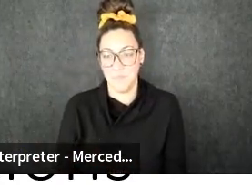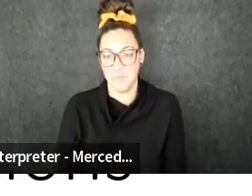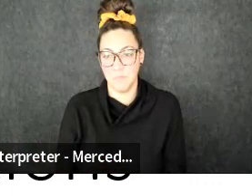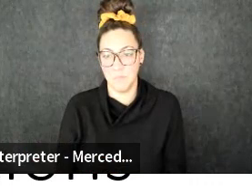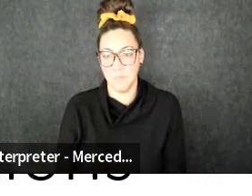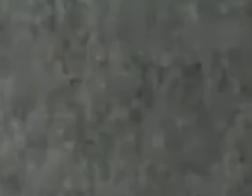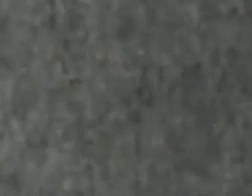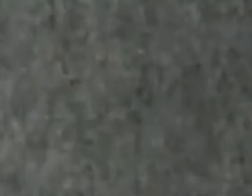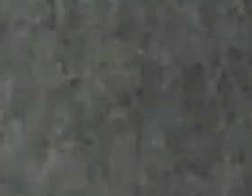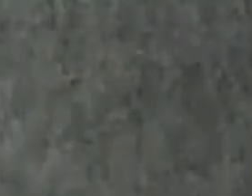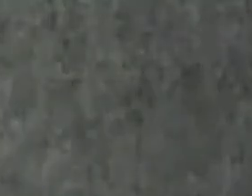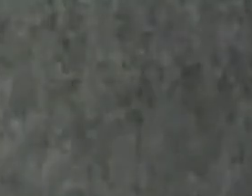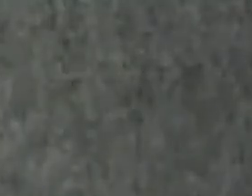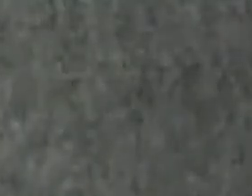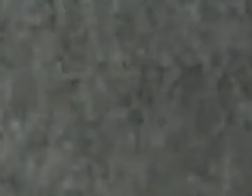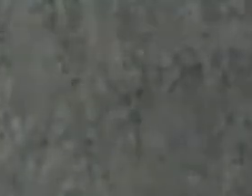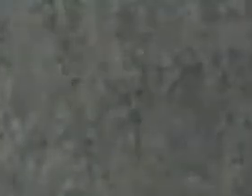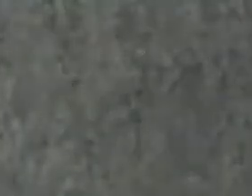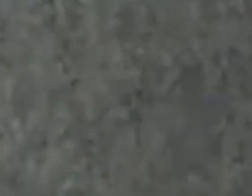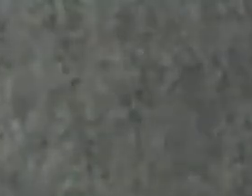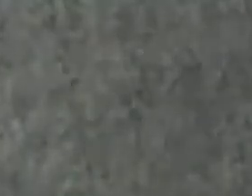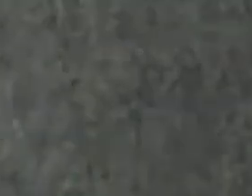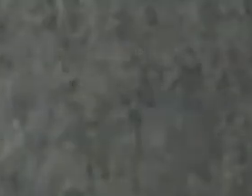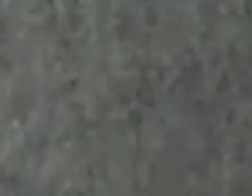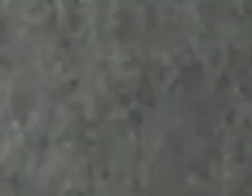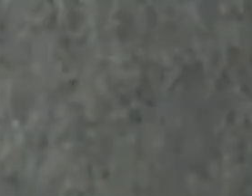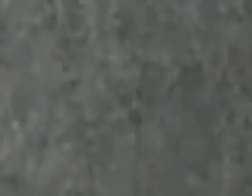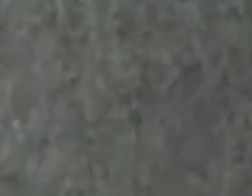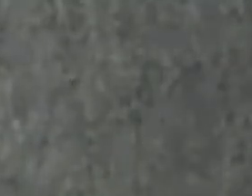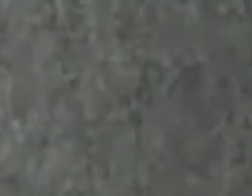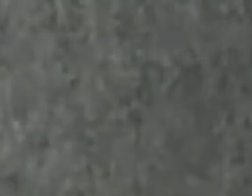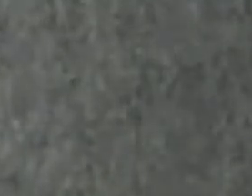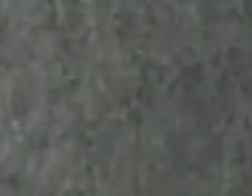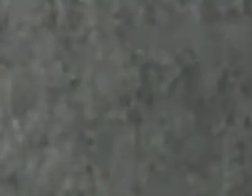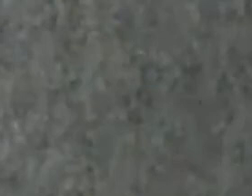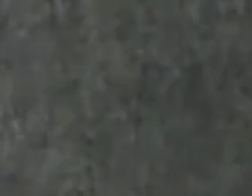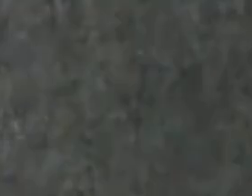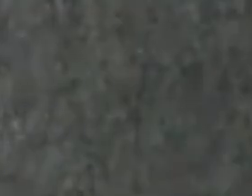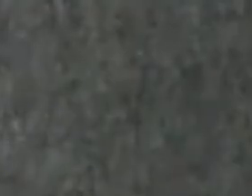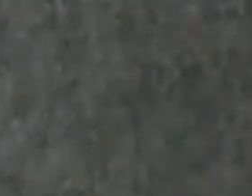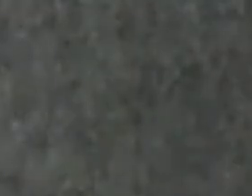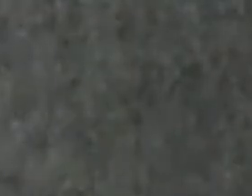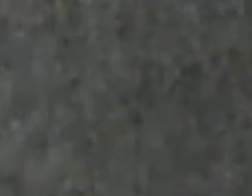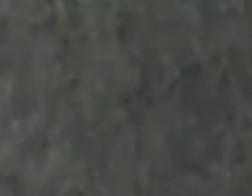do we know when they will be posting up the PowerPoint? Because I will like to kind of form a create a Google forum